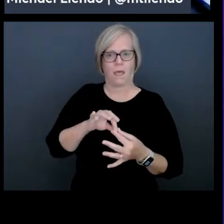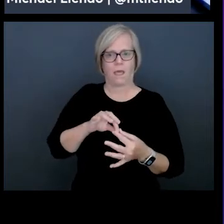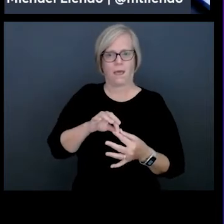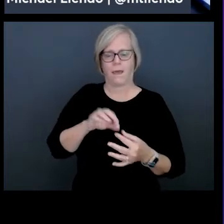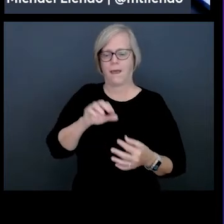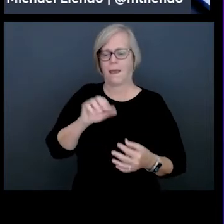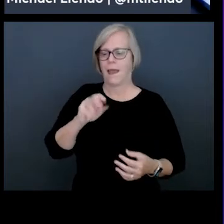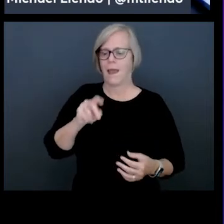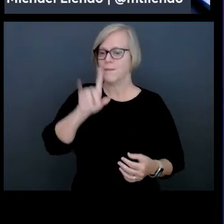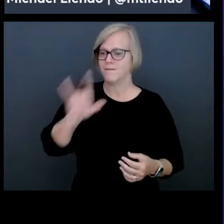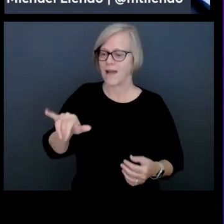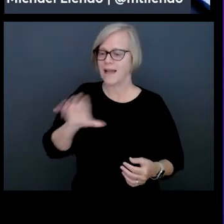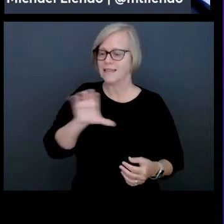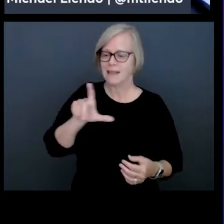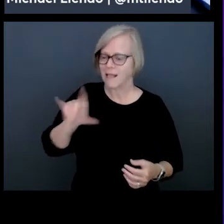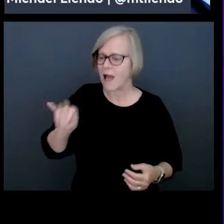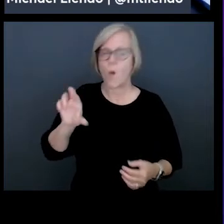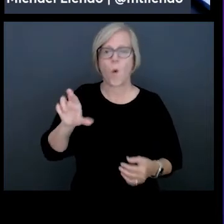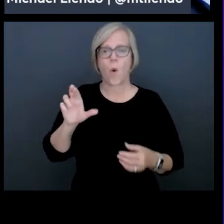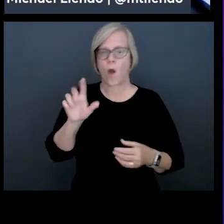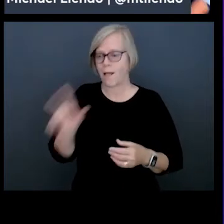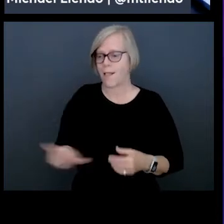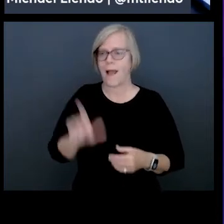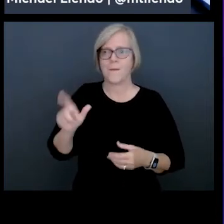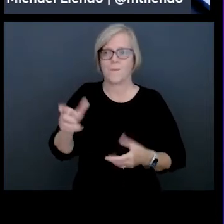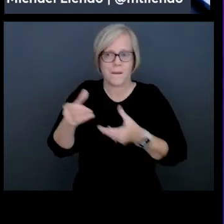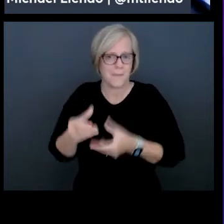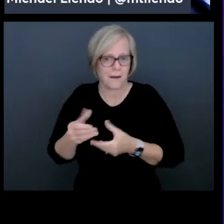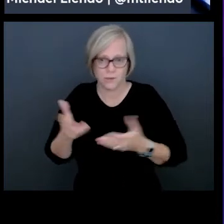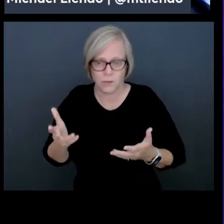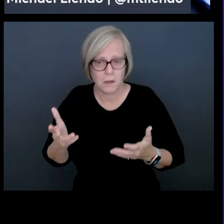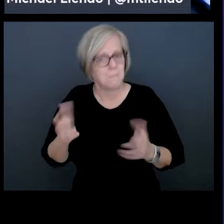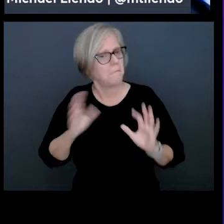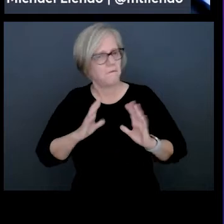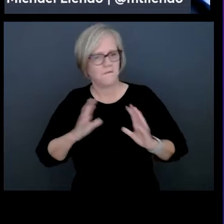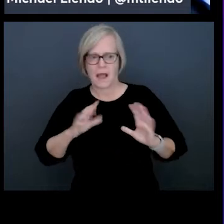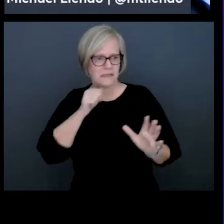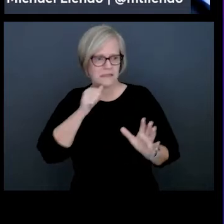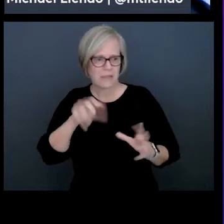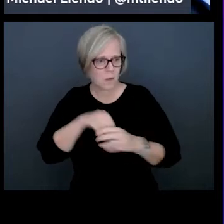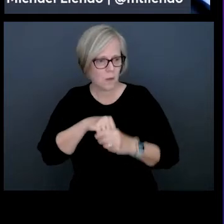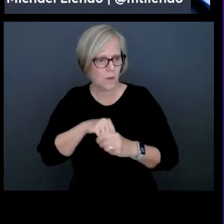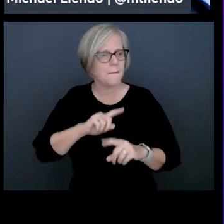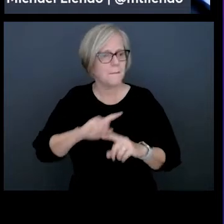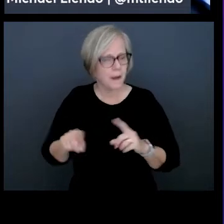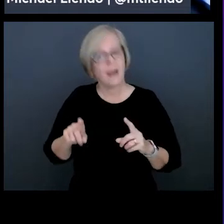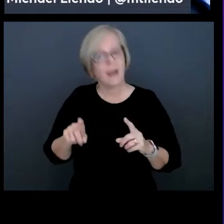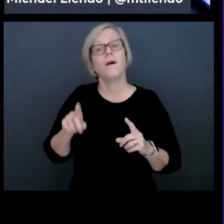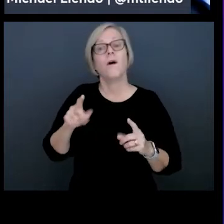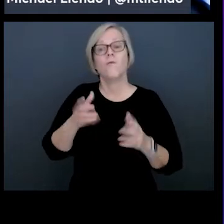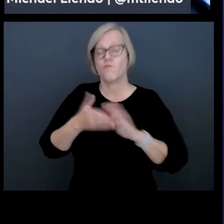or library packages that you might get, but that's okay, because by running the command 'Amplify add custom,'